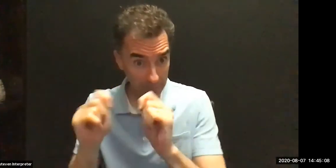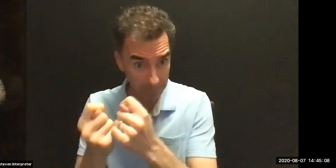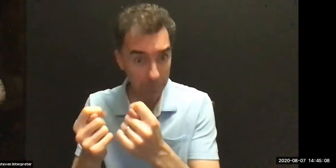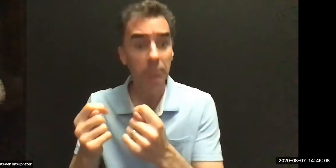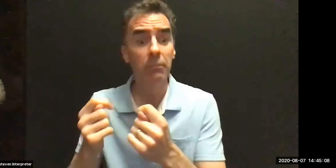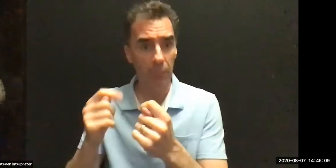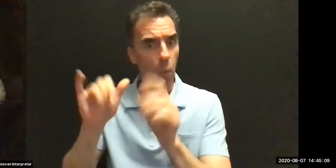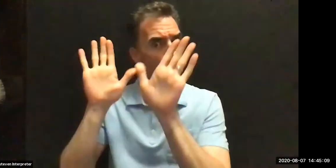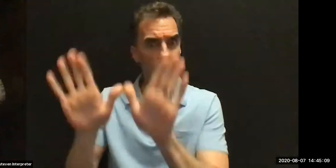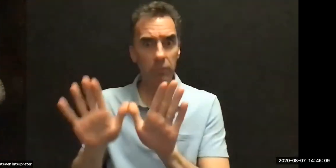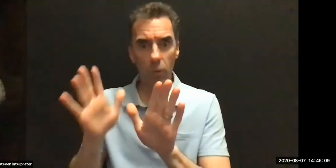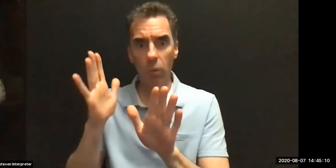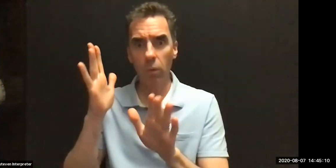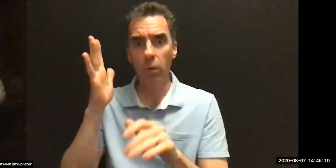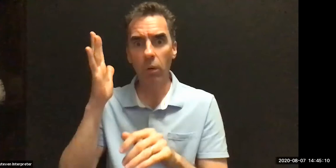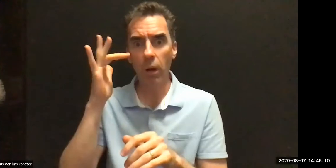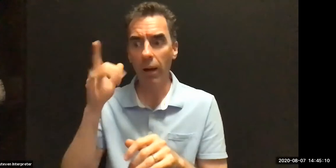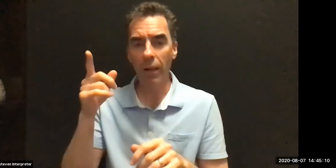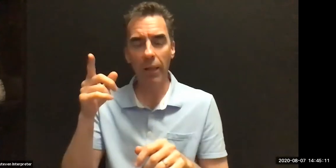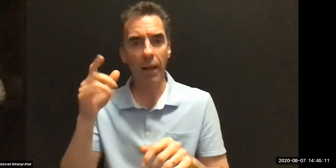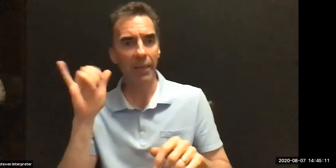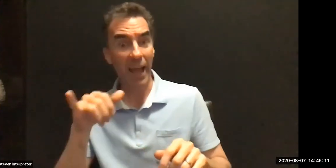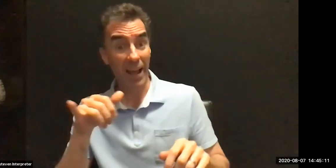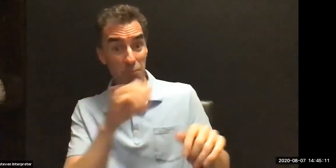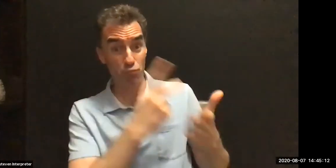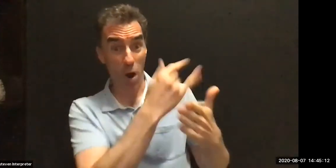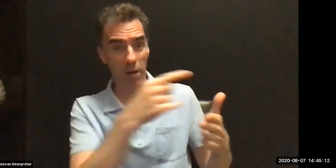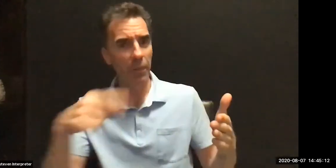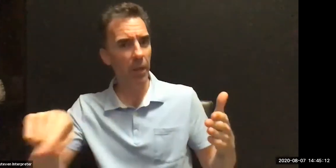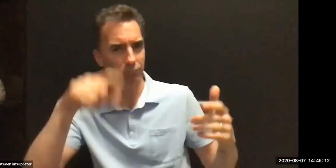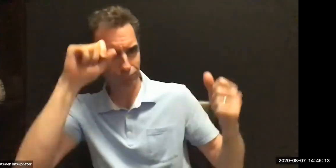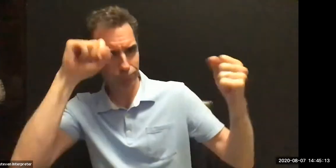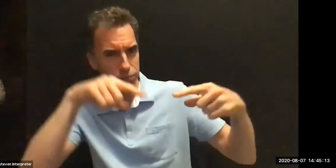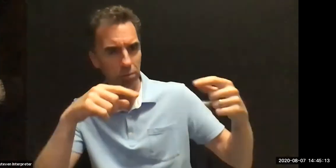Channelle Charest: they resonate with the actual project they know the work they know the owners, they understand